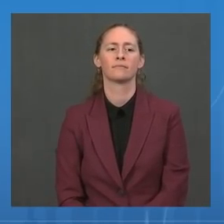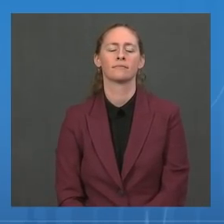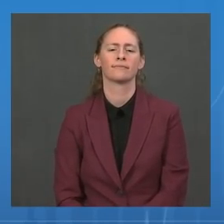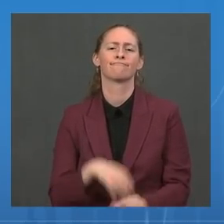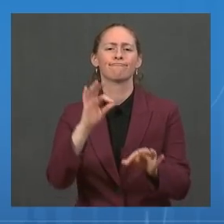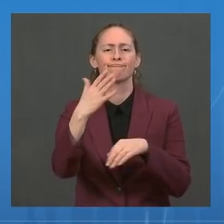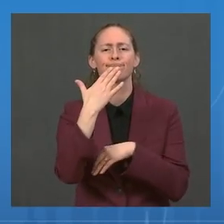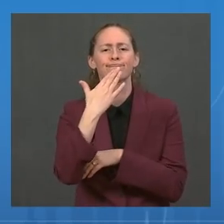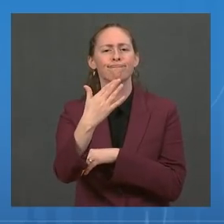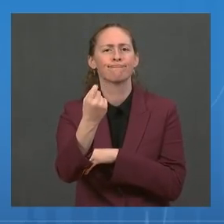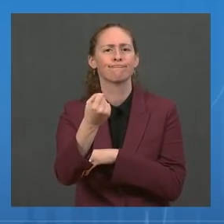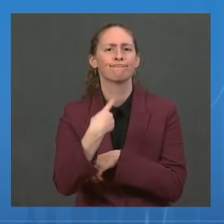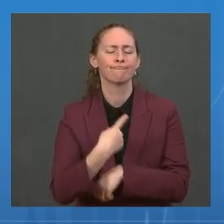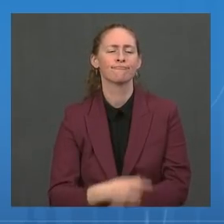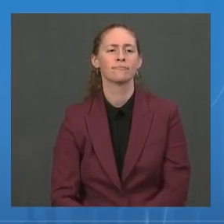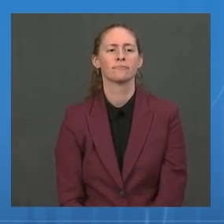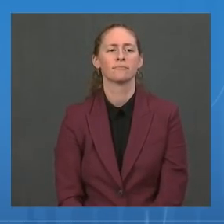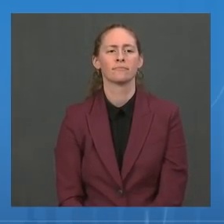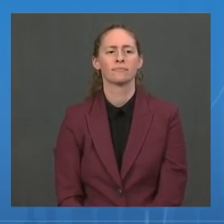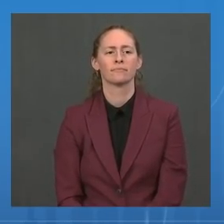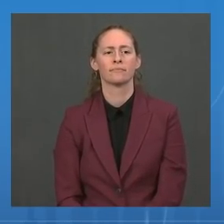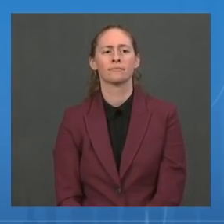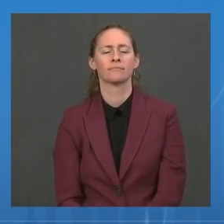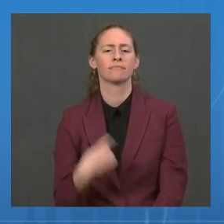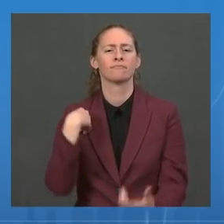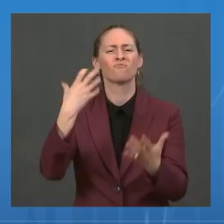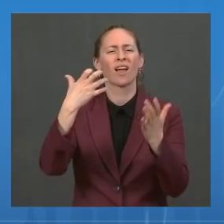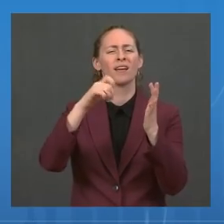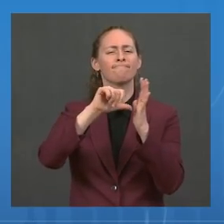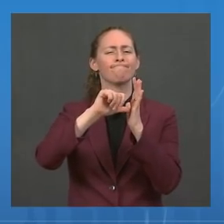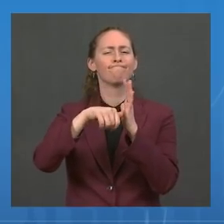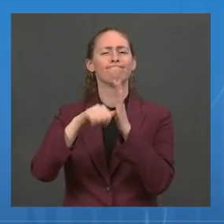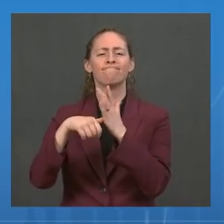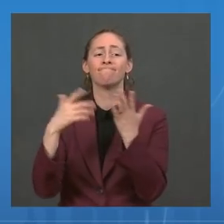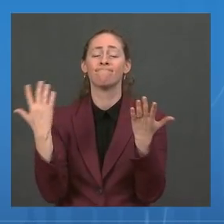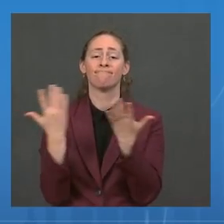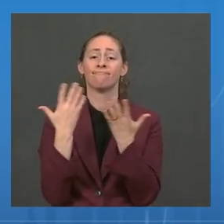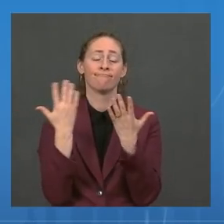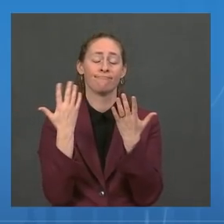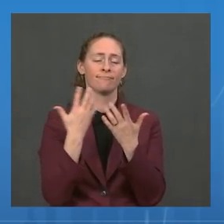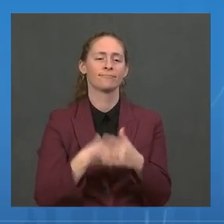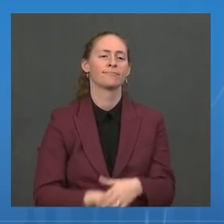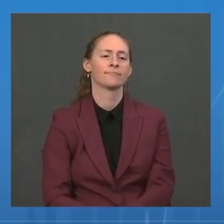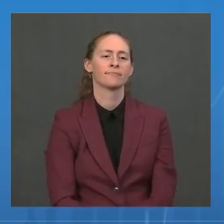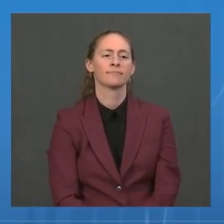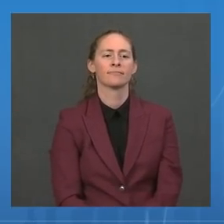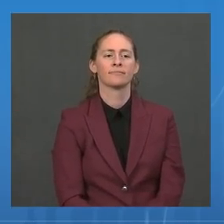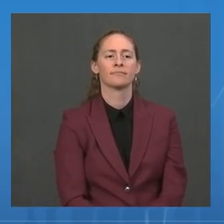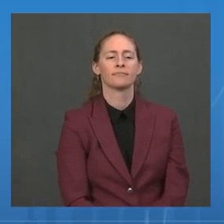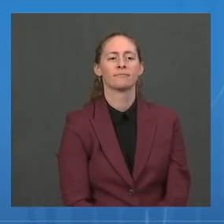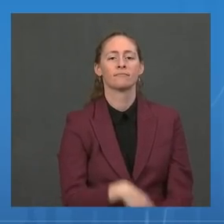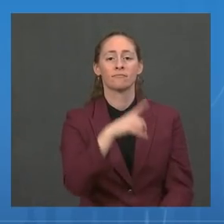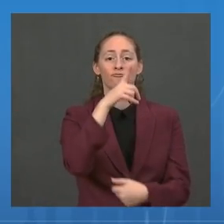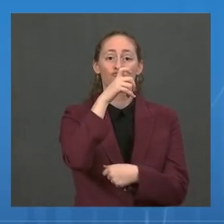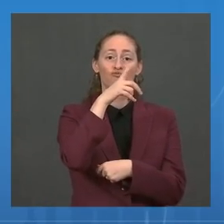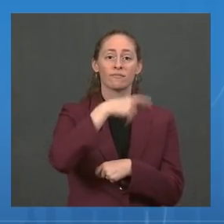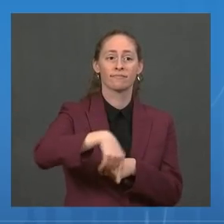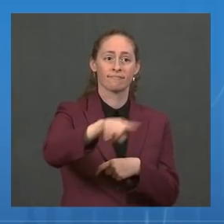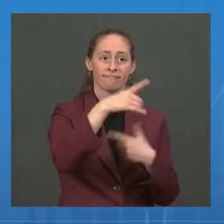So, I think a couple of important points to make here. Number one is, if people are fully vaccinated, it's really important that they know